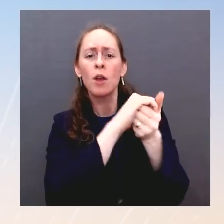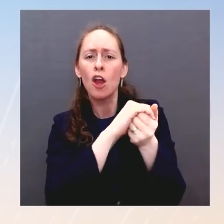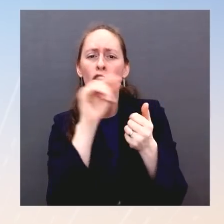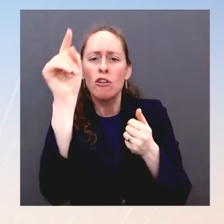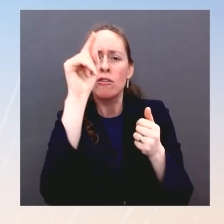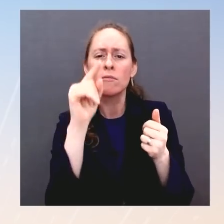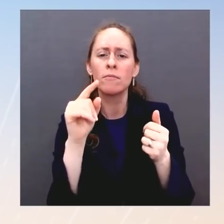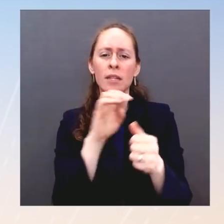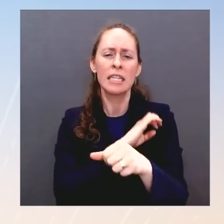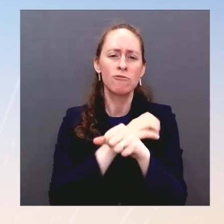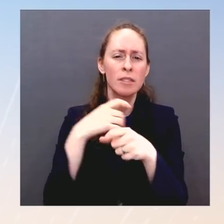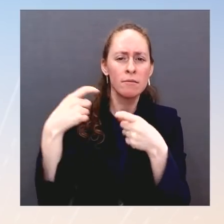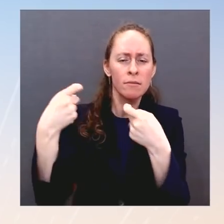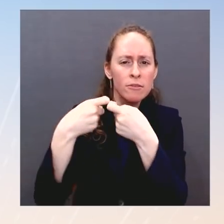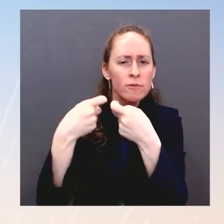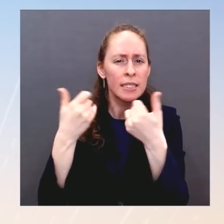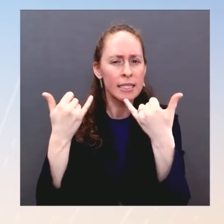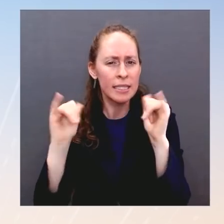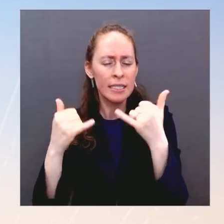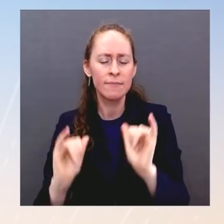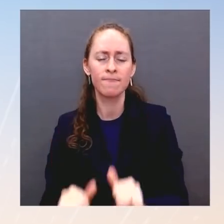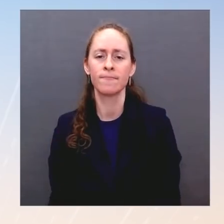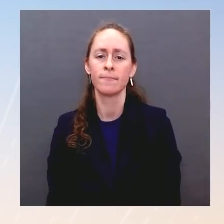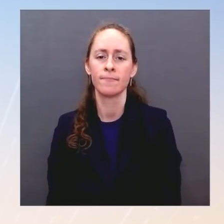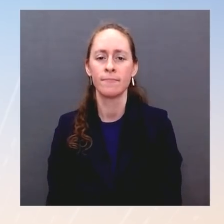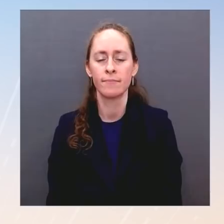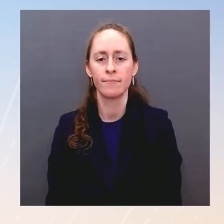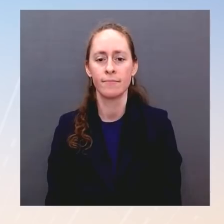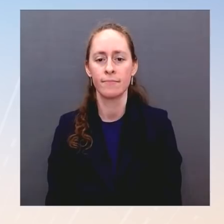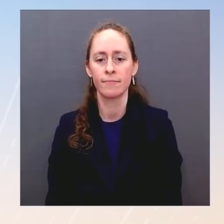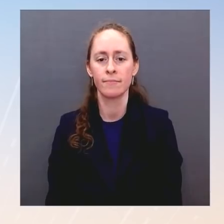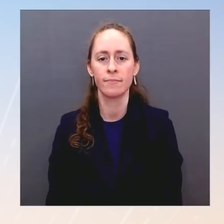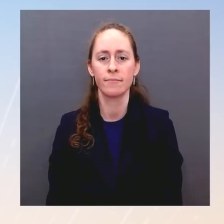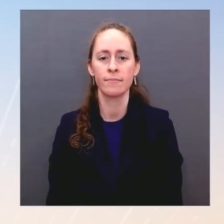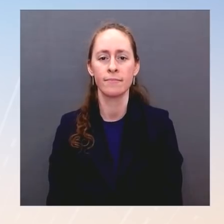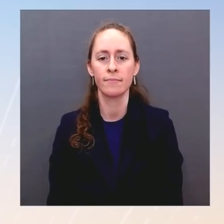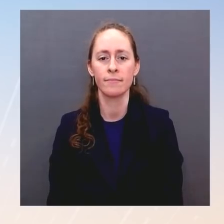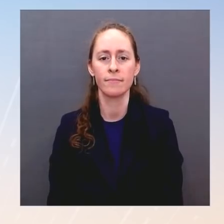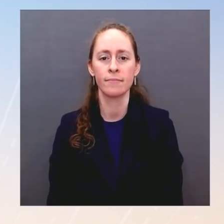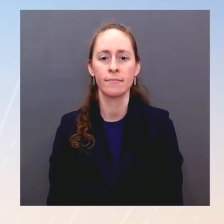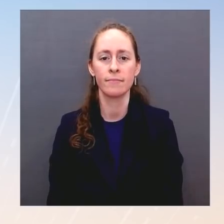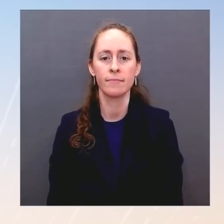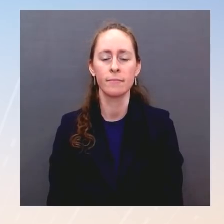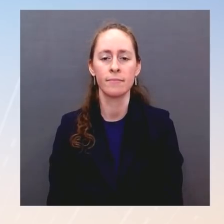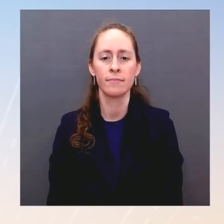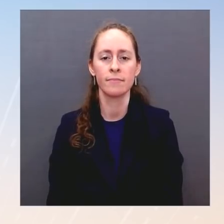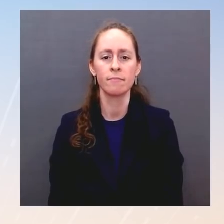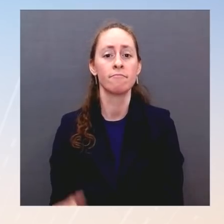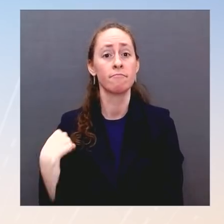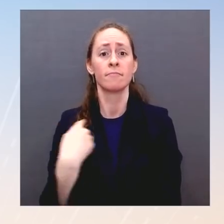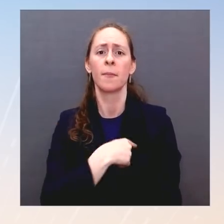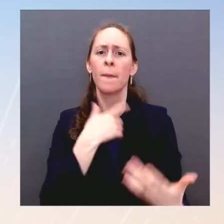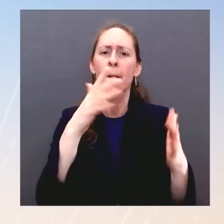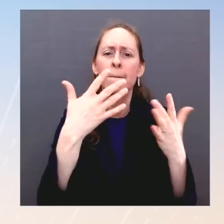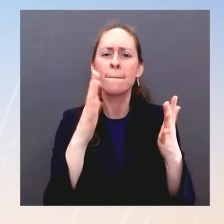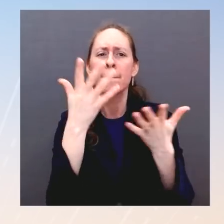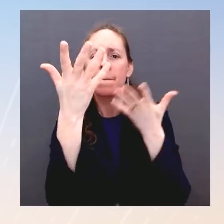that we have had from here with partners over the past day. Secretary Granholm spoke with French, German, EU, and UK counterparts yesterday